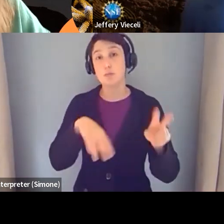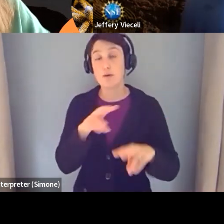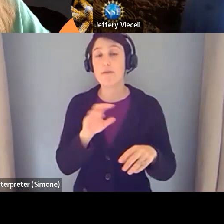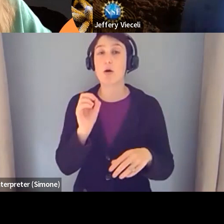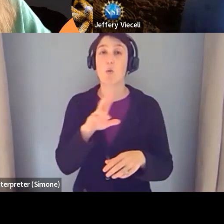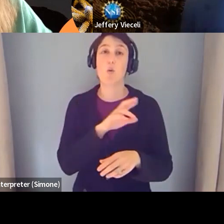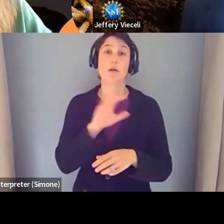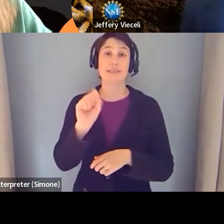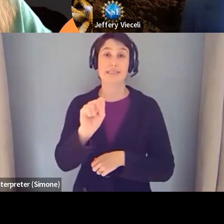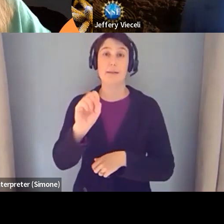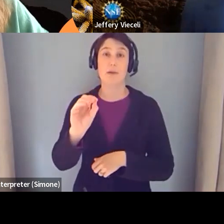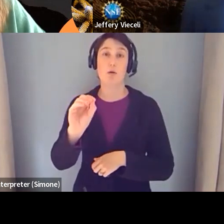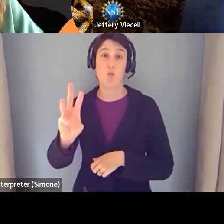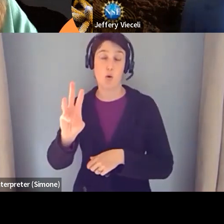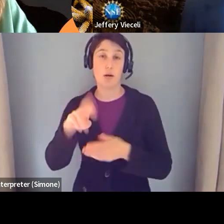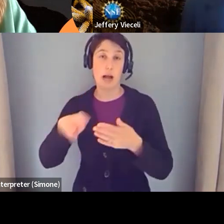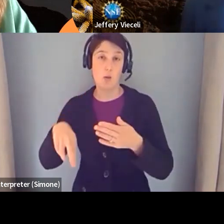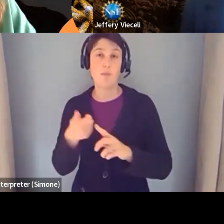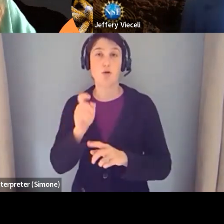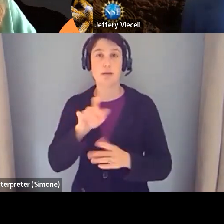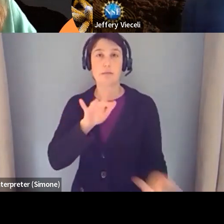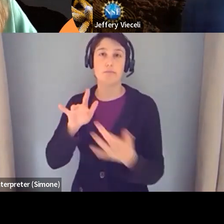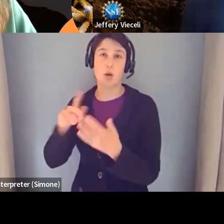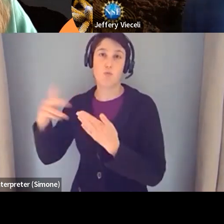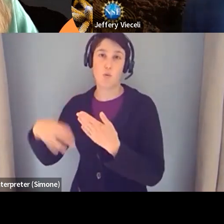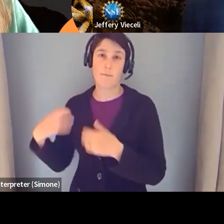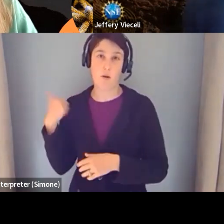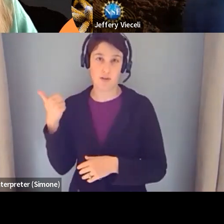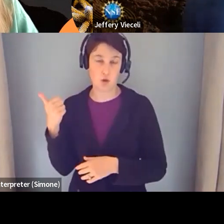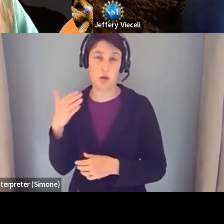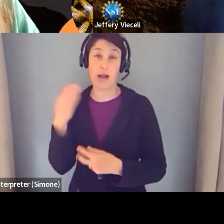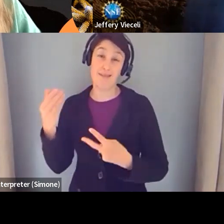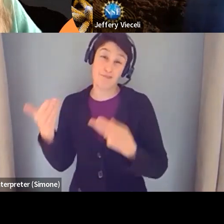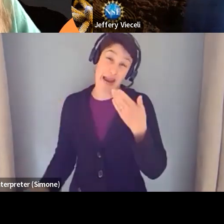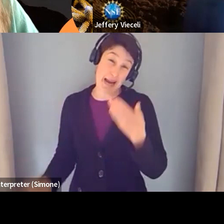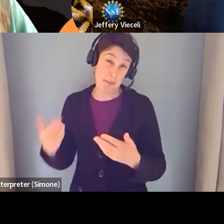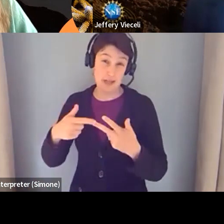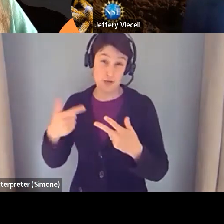you need to come back to the program officer and maybe to the grants officer.